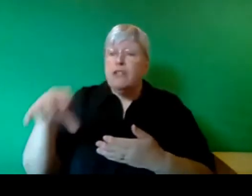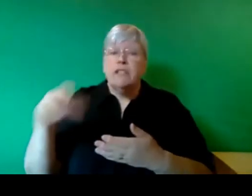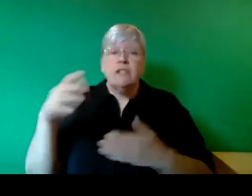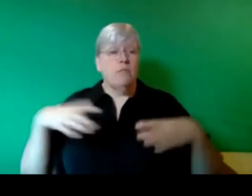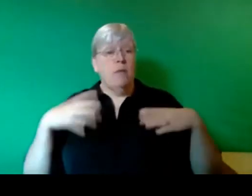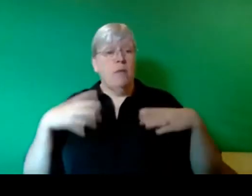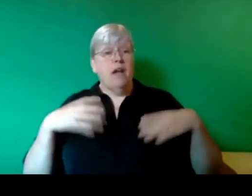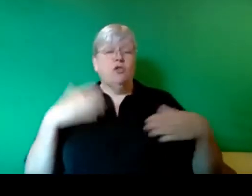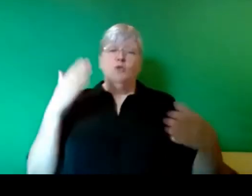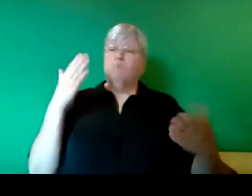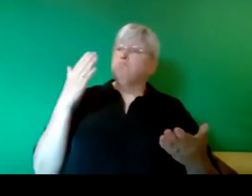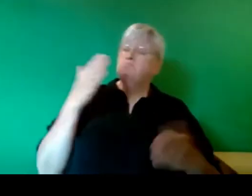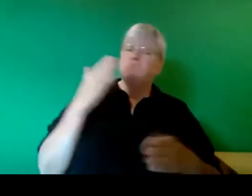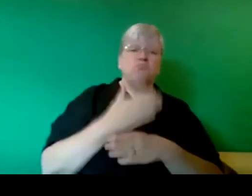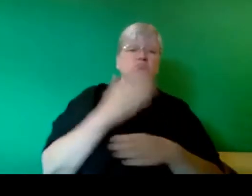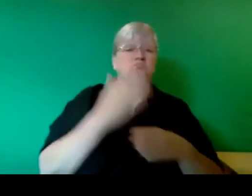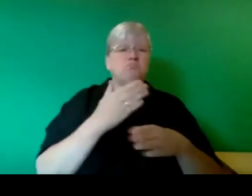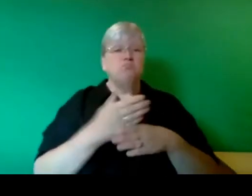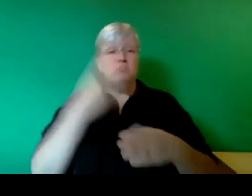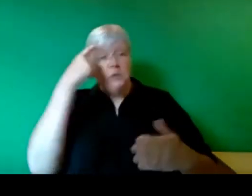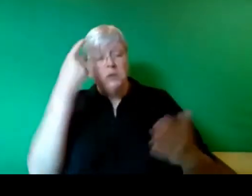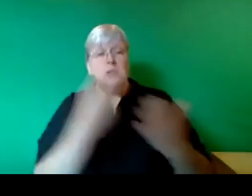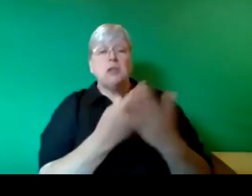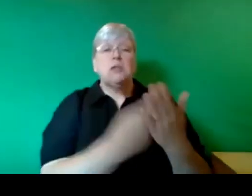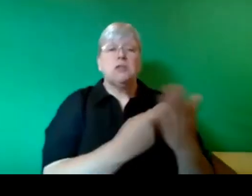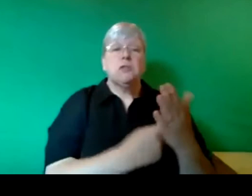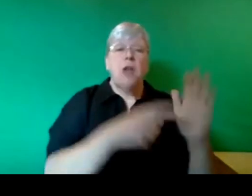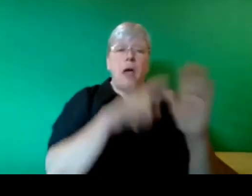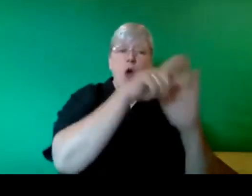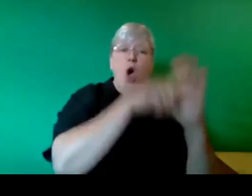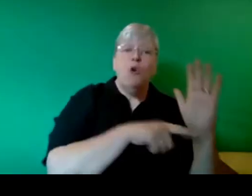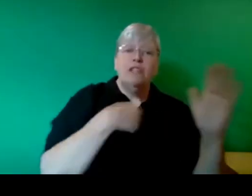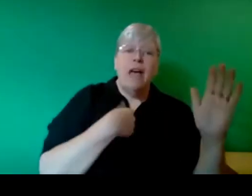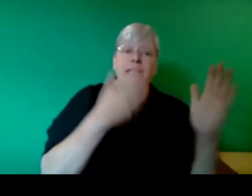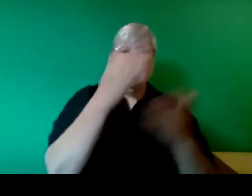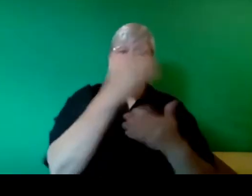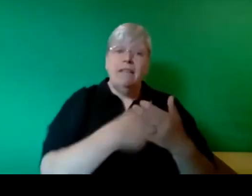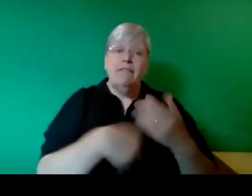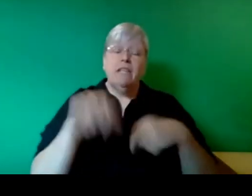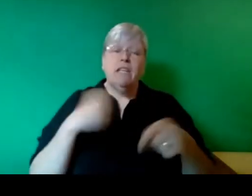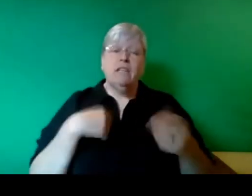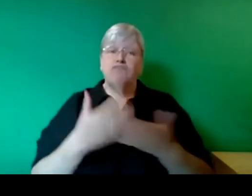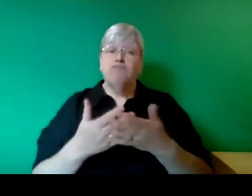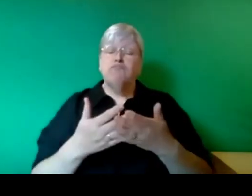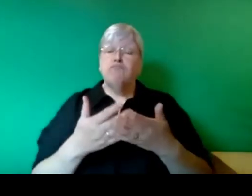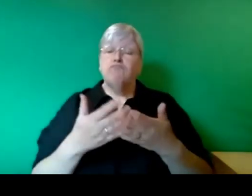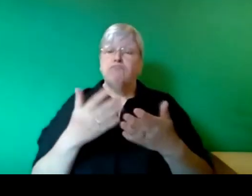safety over the concerns of business, were the most successful at suppressing the virus and